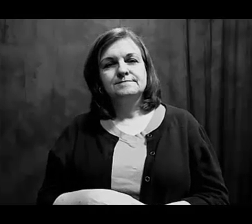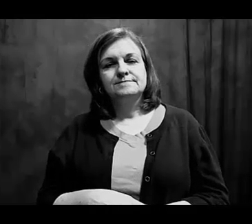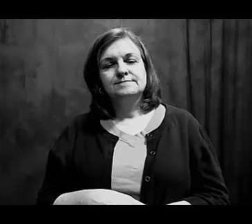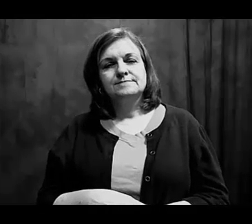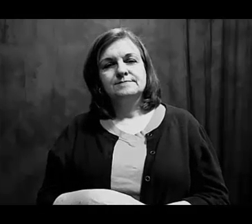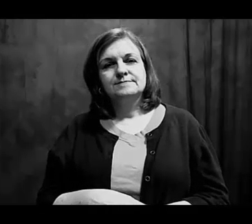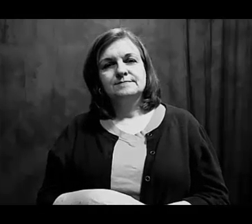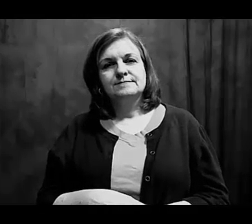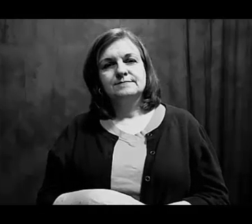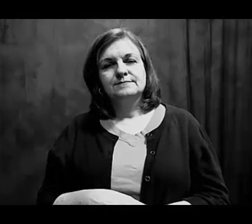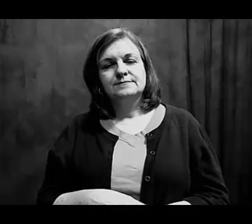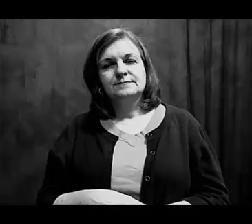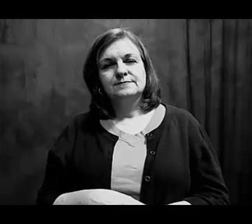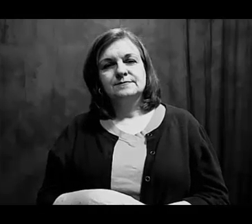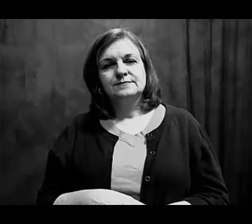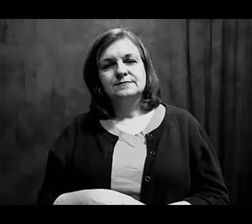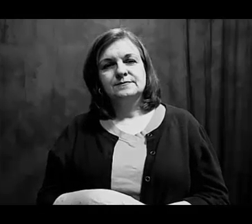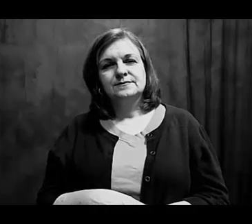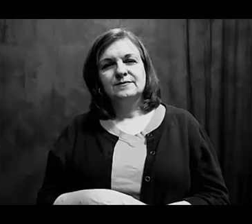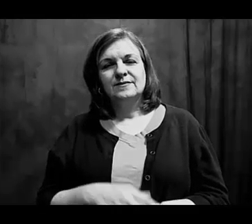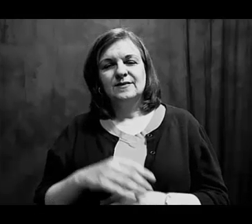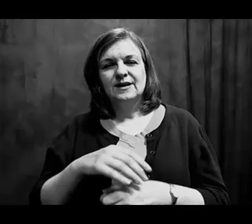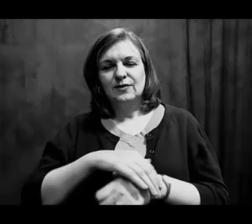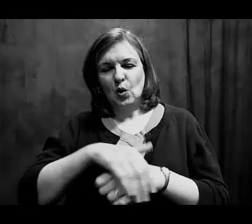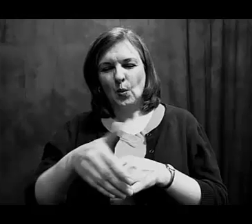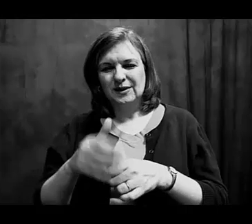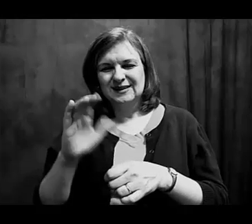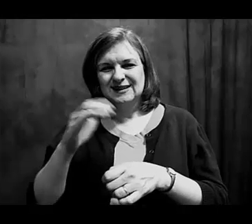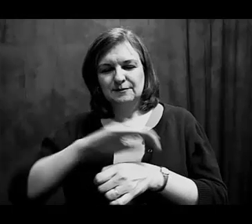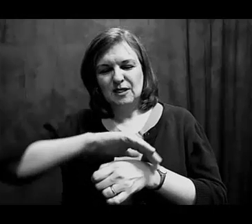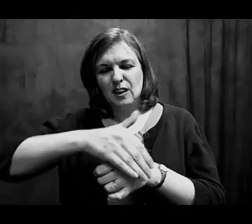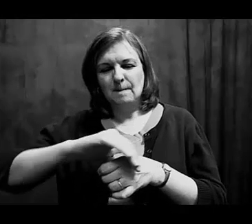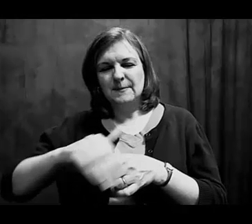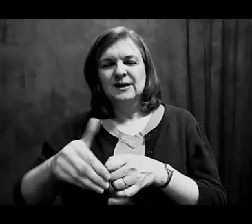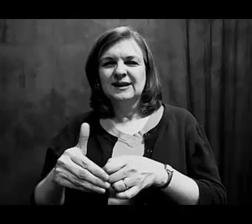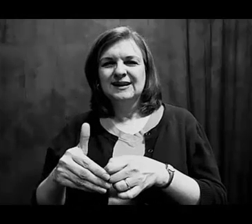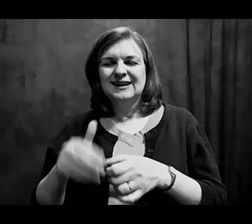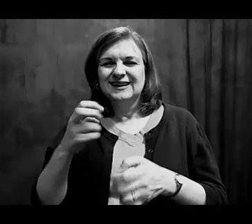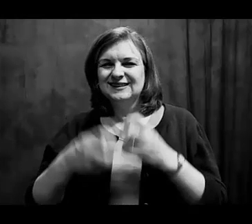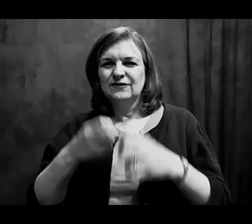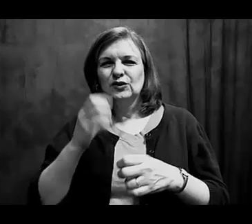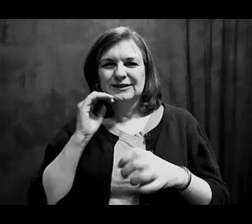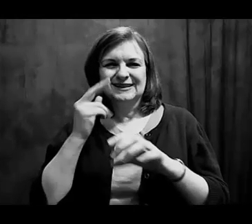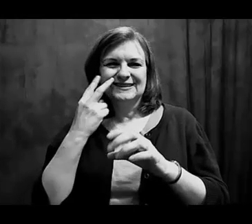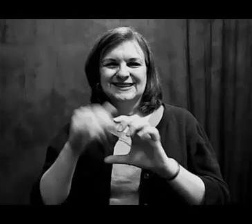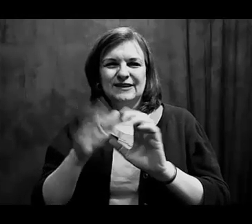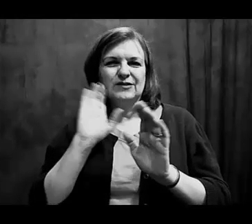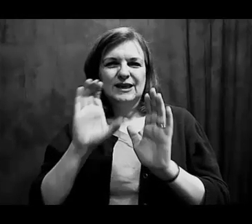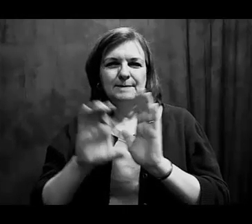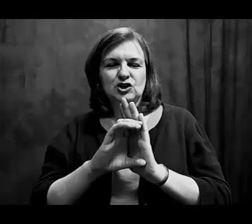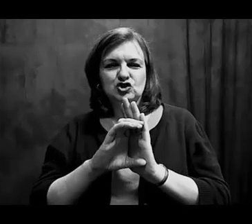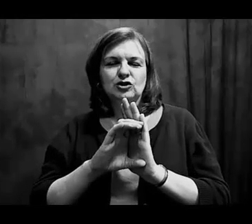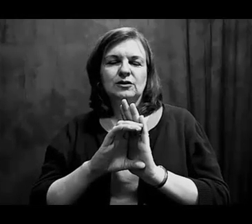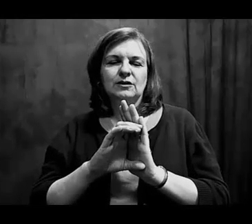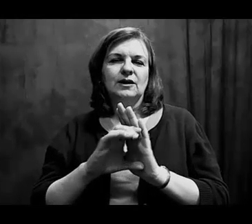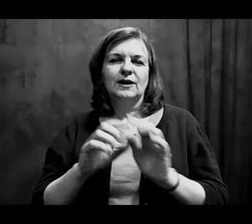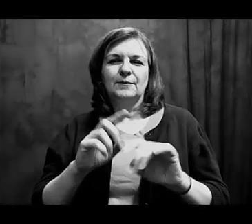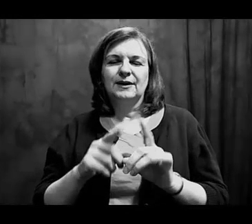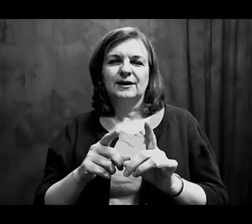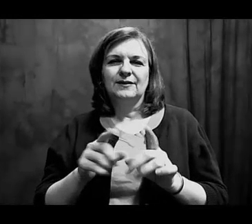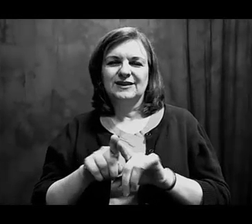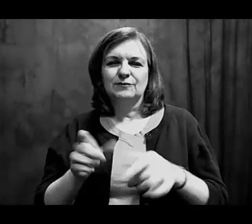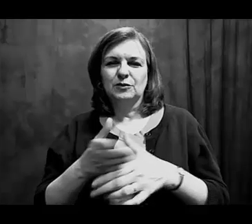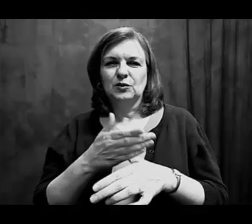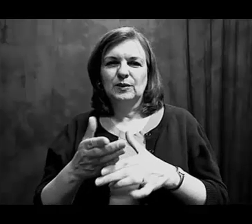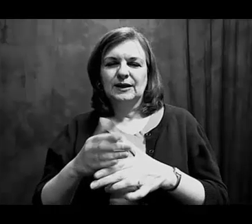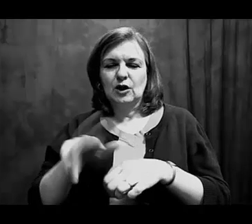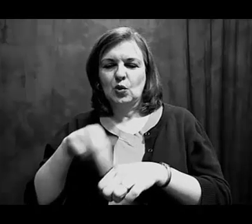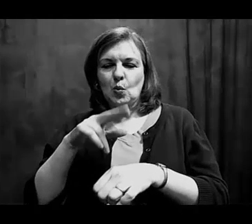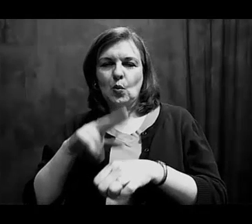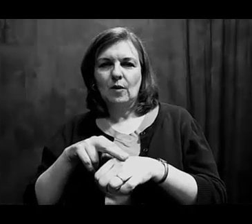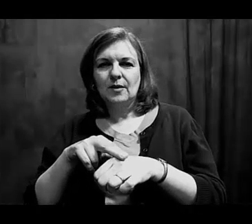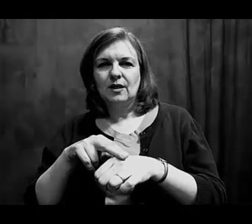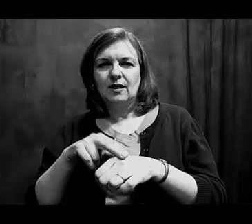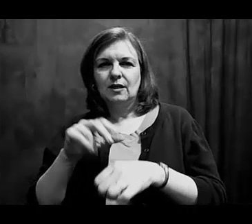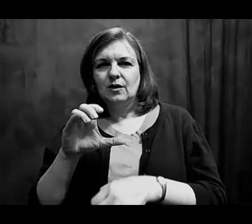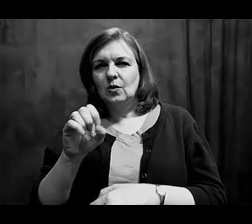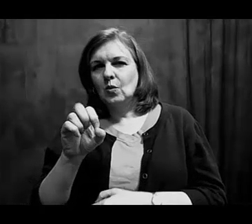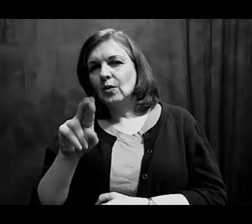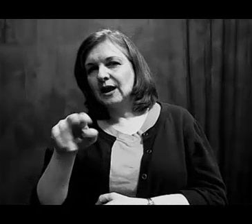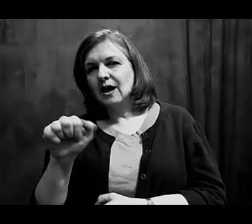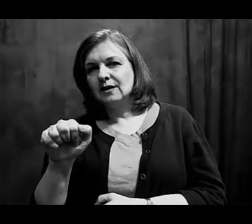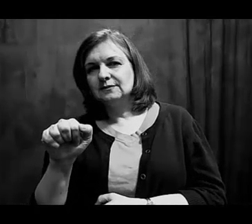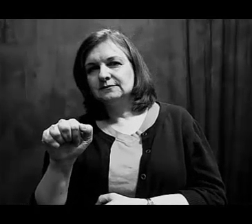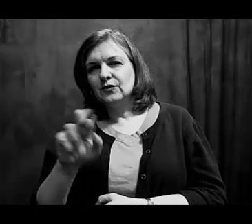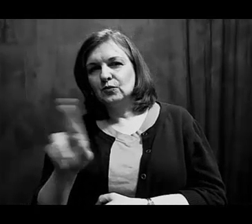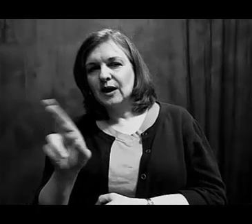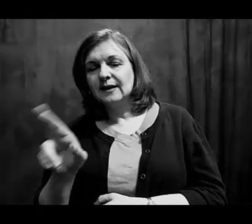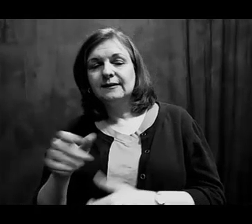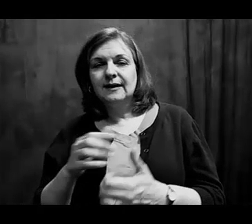they almost appear lumpy -- I know it's very hard to see in this image here -- the difference between the normal cornea